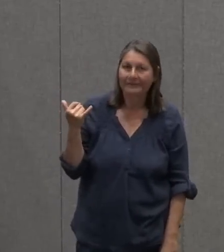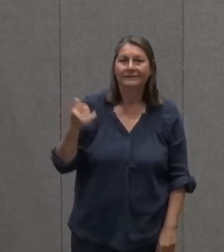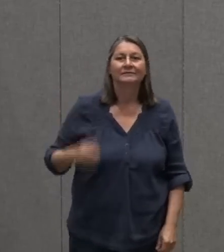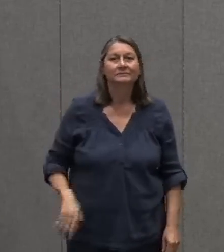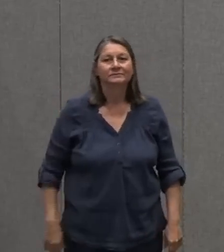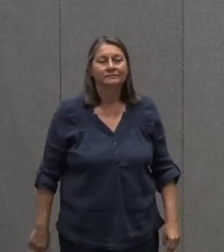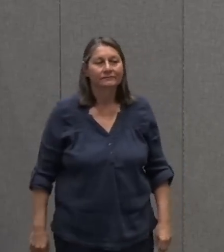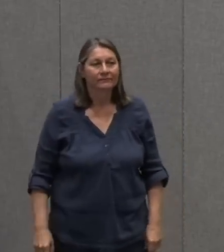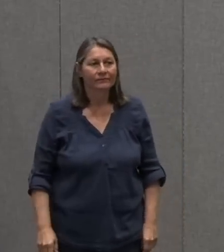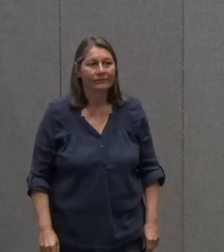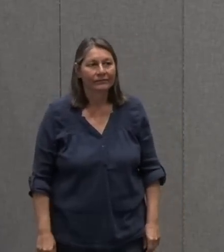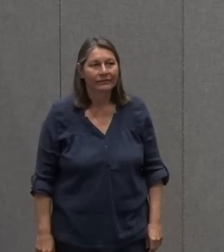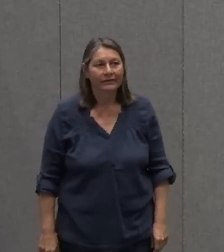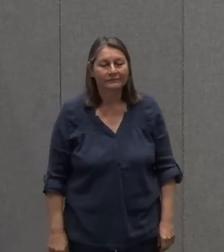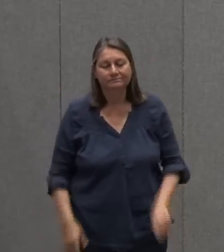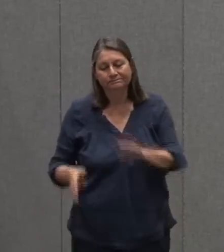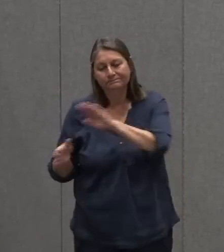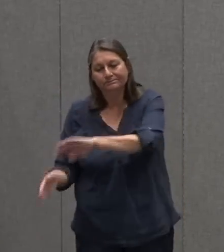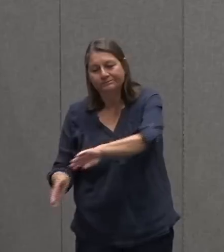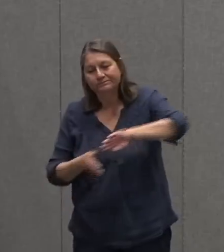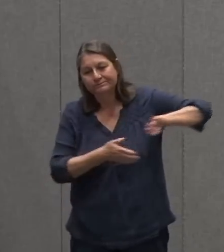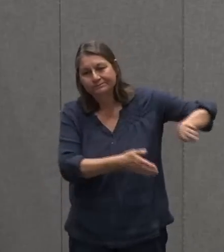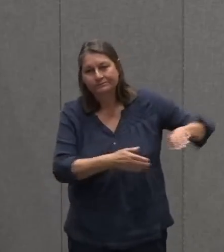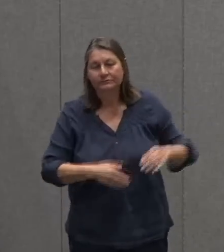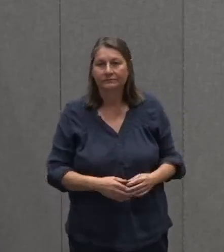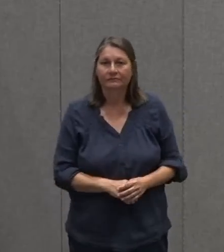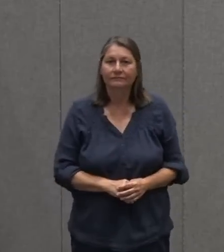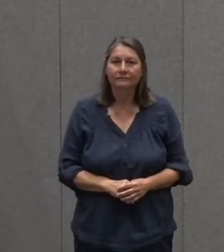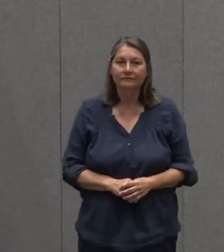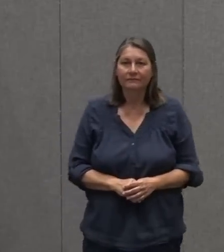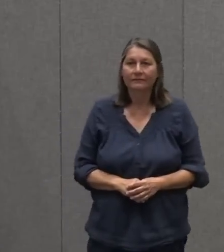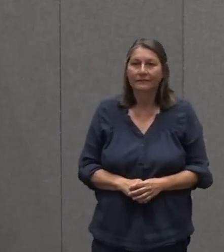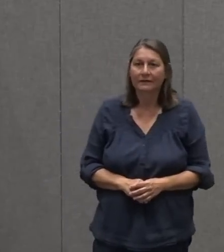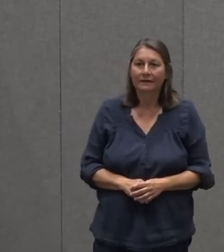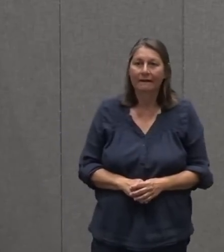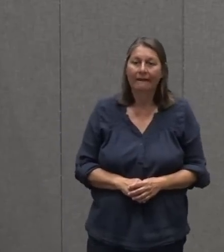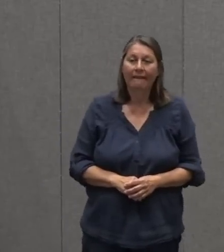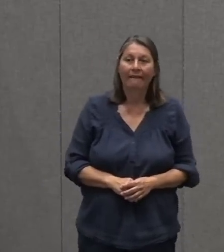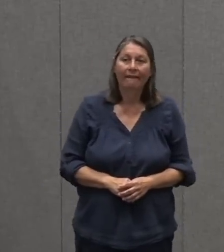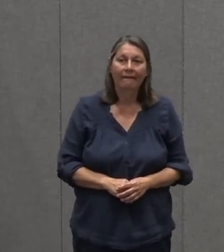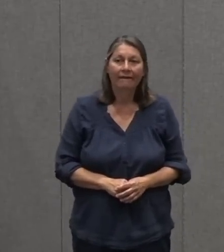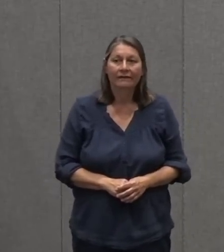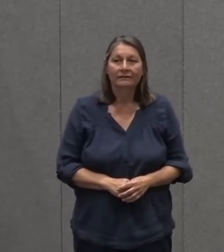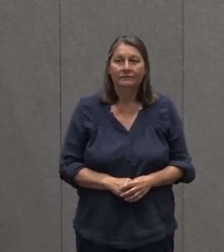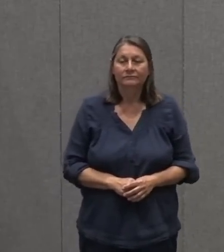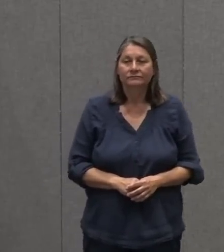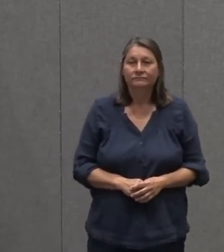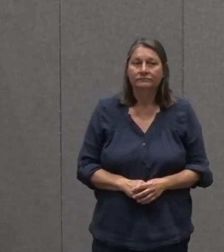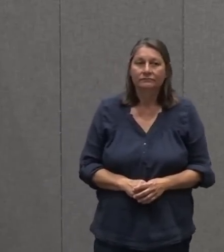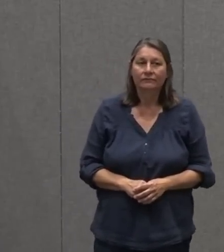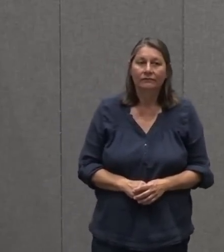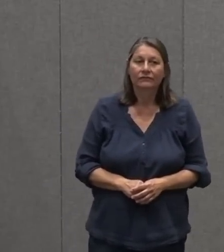So last time we were together, last few times, I've had several vocab words